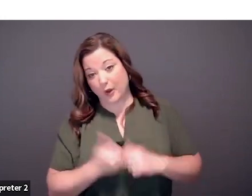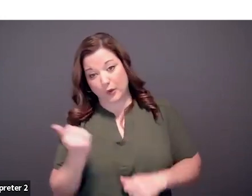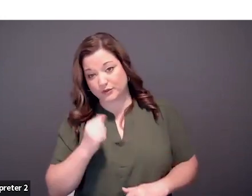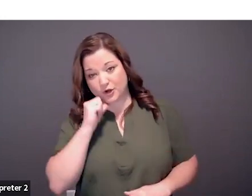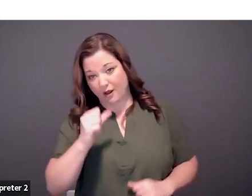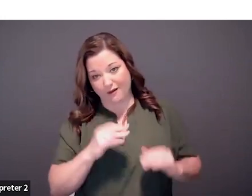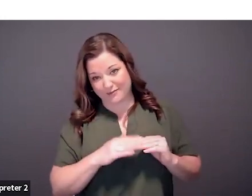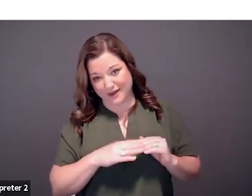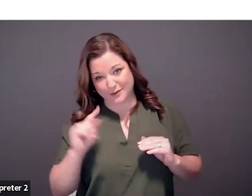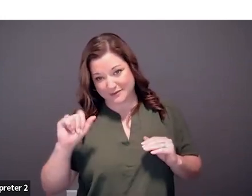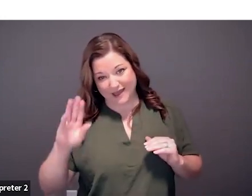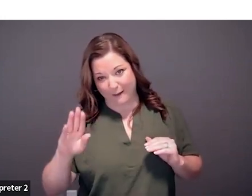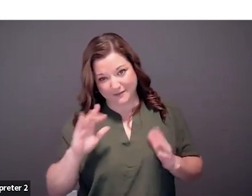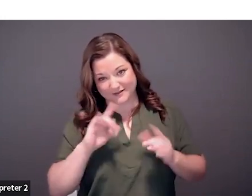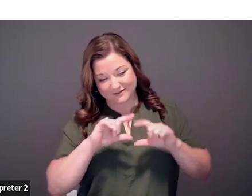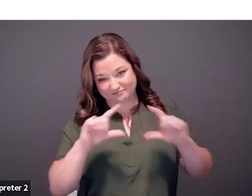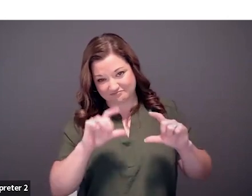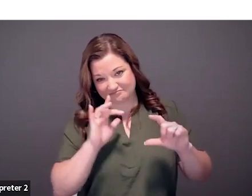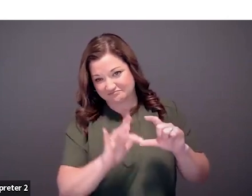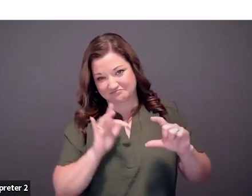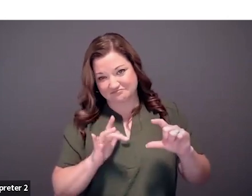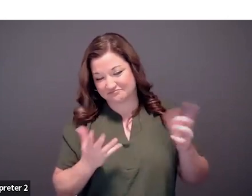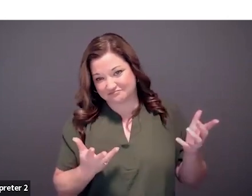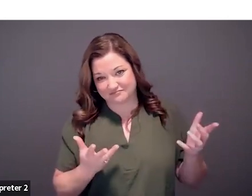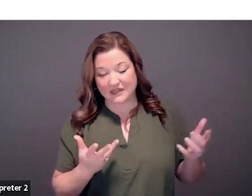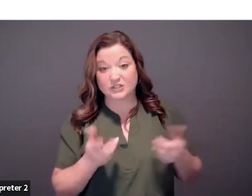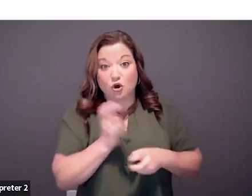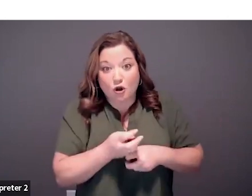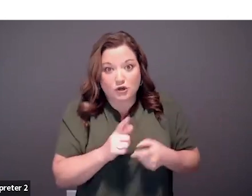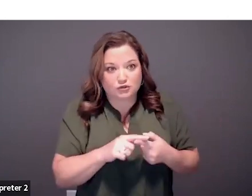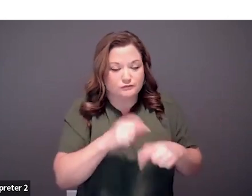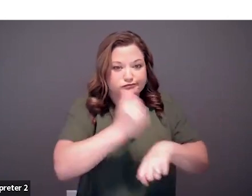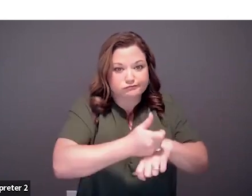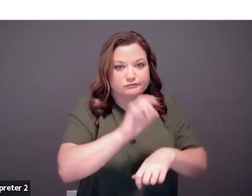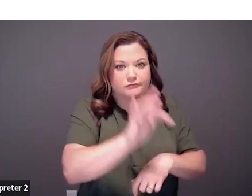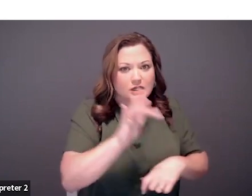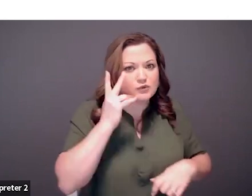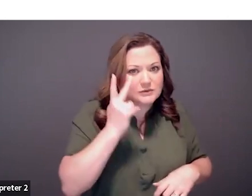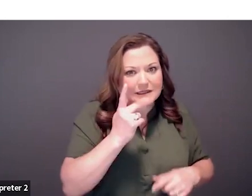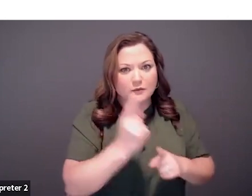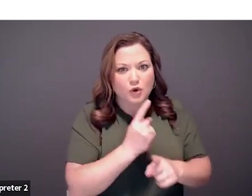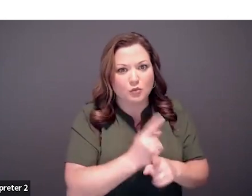It can be very difficult for people to even activate the tooltip to even see the formatting. Then, of course, it disappears while you're trying